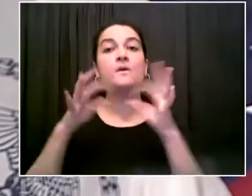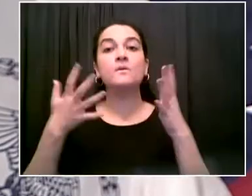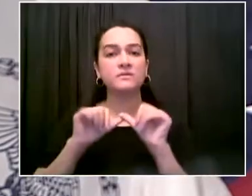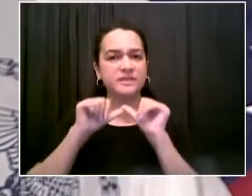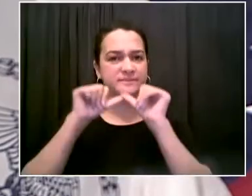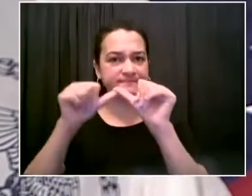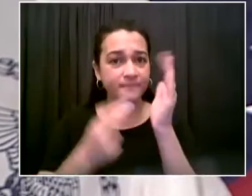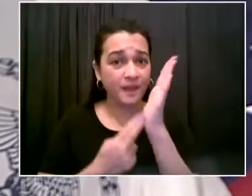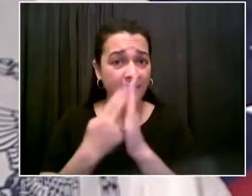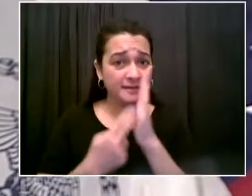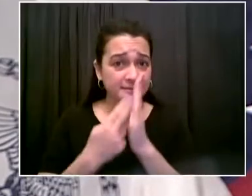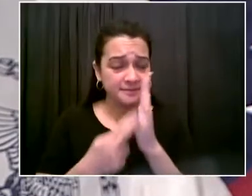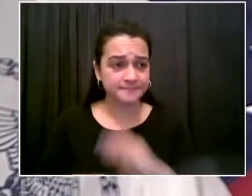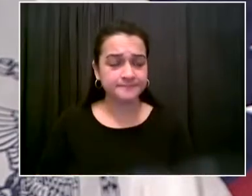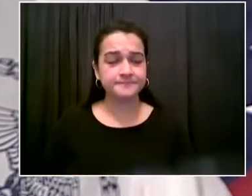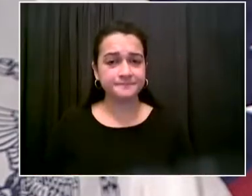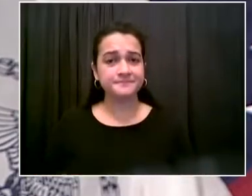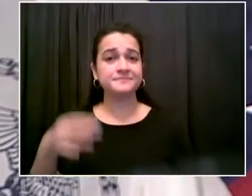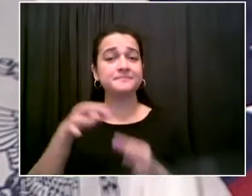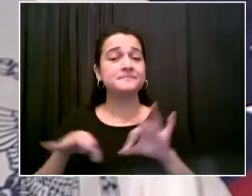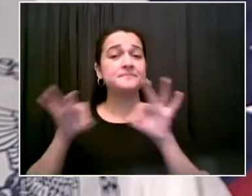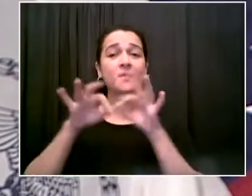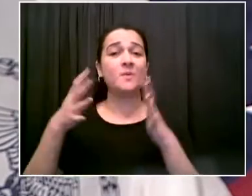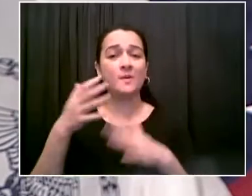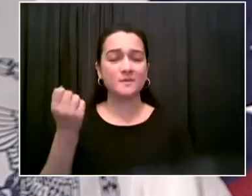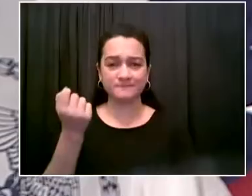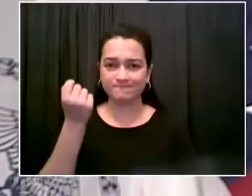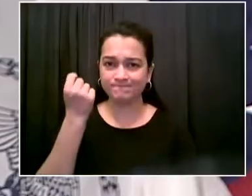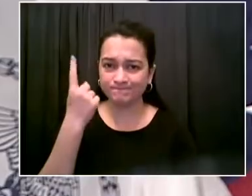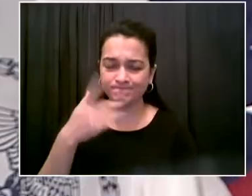HOPLEESSNESS. BUT WHAT WE SAW AFTER THIS